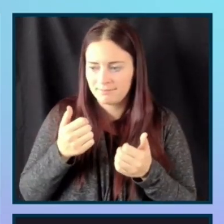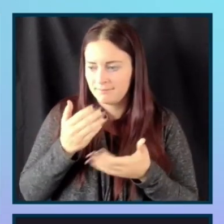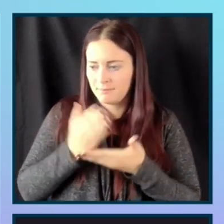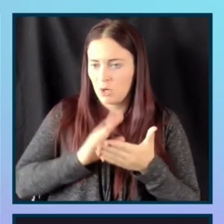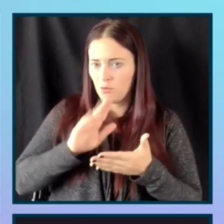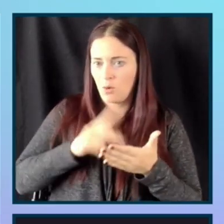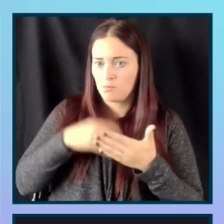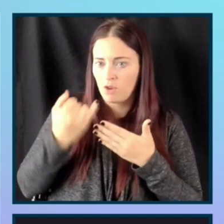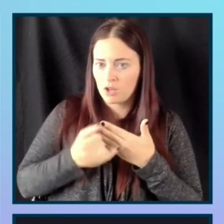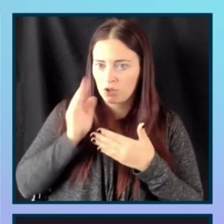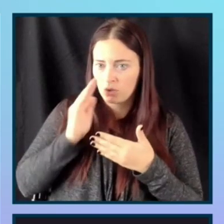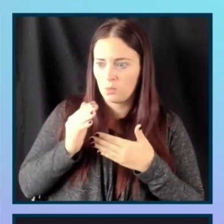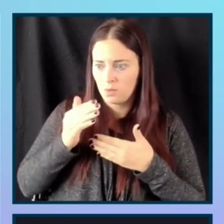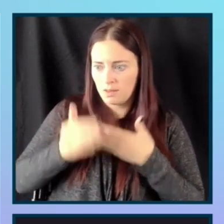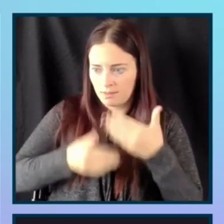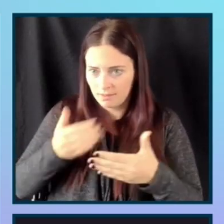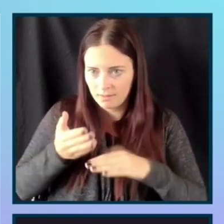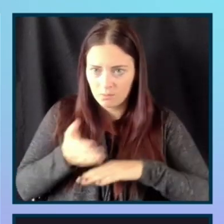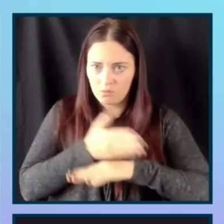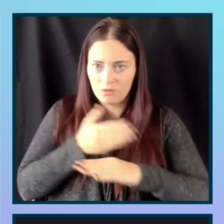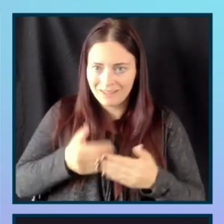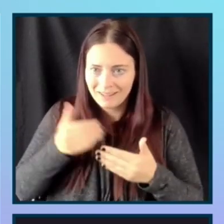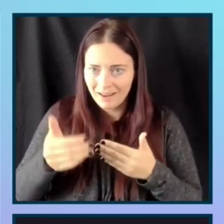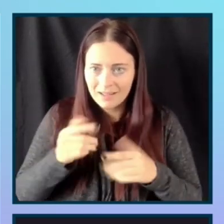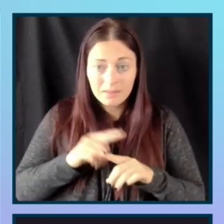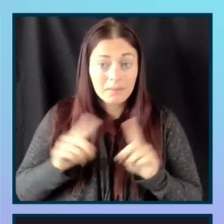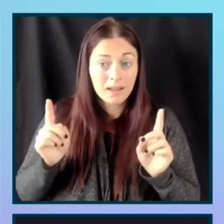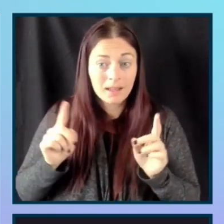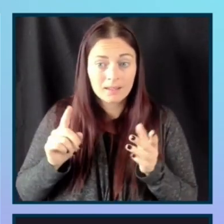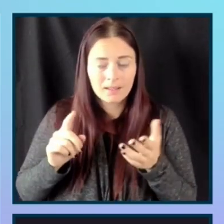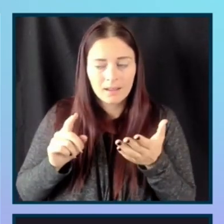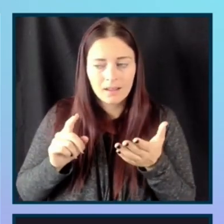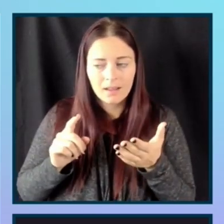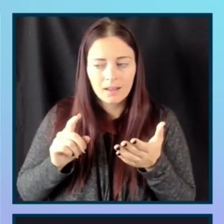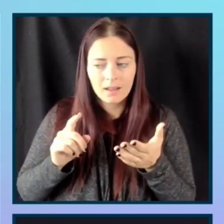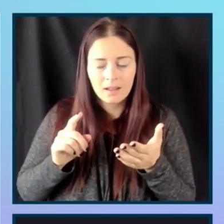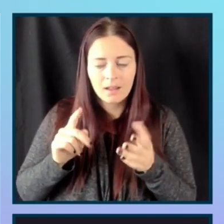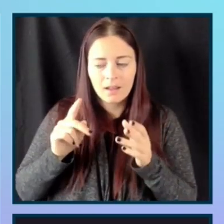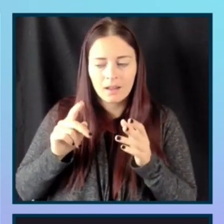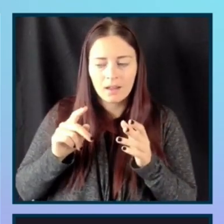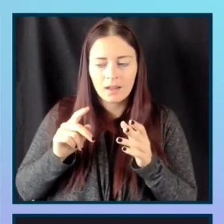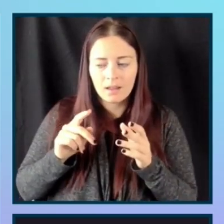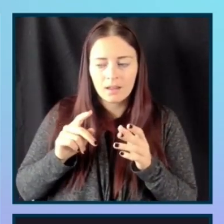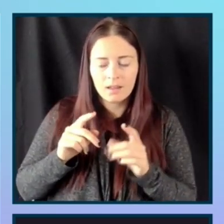But sometimes just doing the right thing for the one person is more important than doing it for the hundred people.